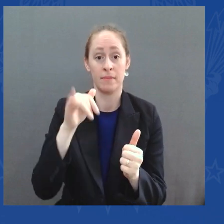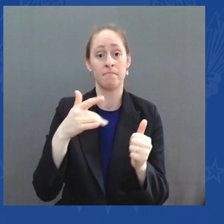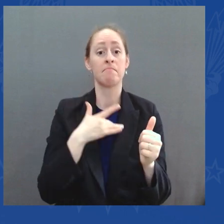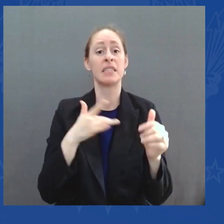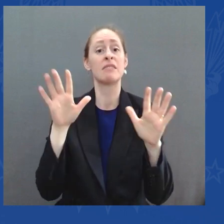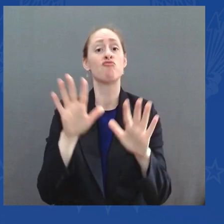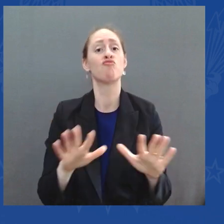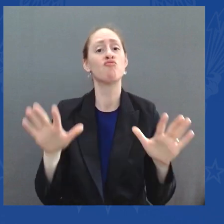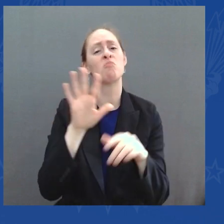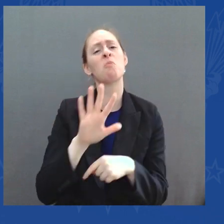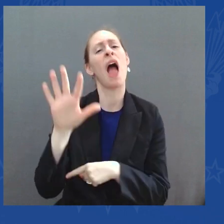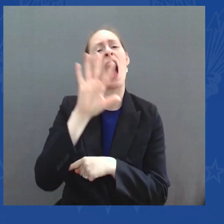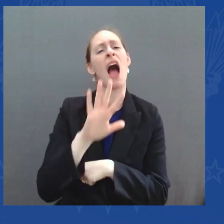And now it takes as little as two days.